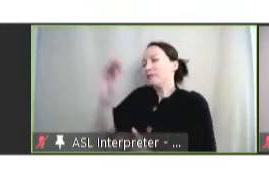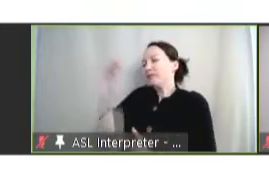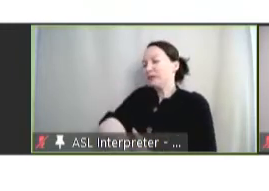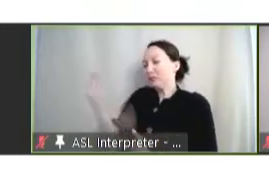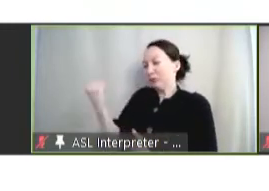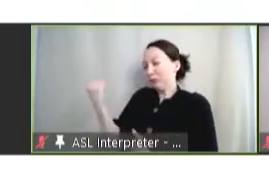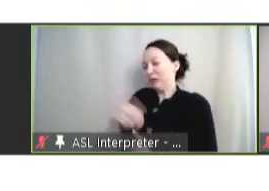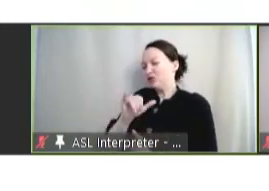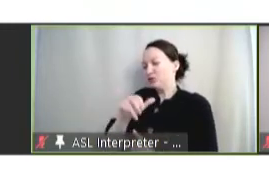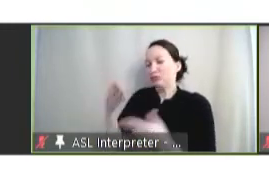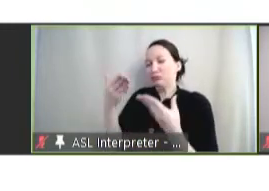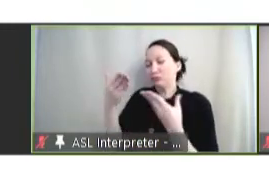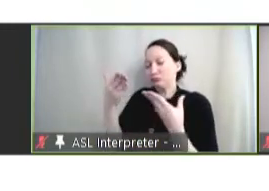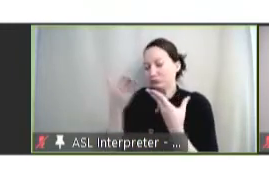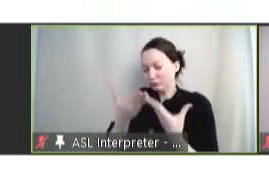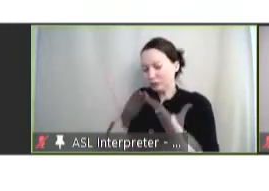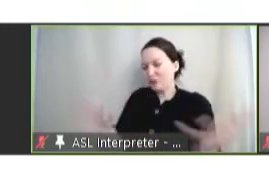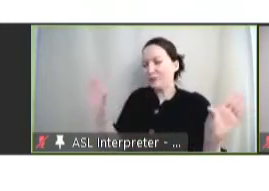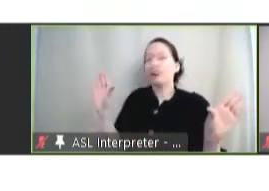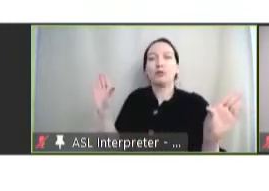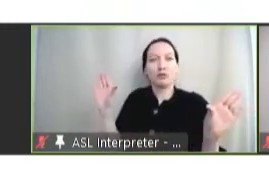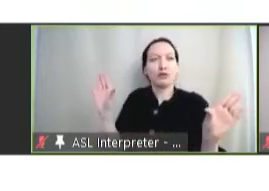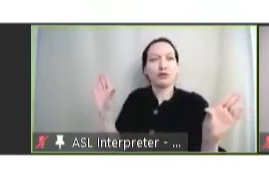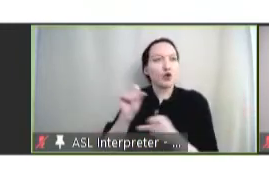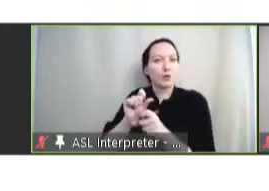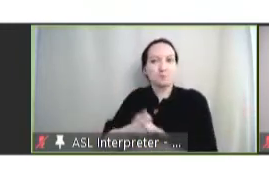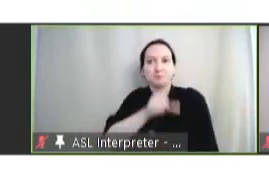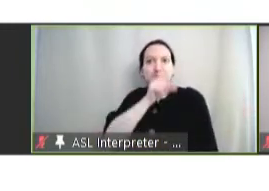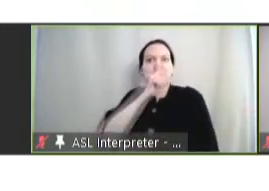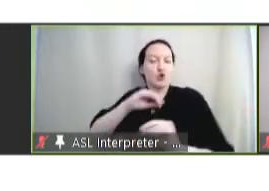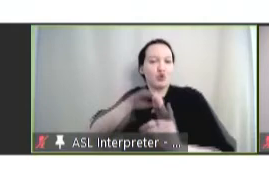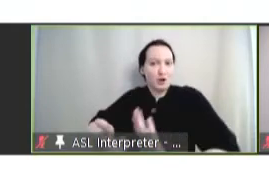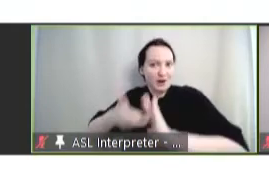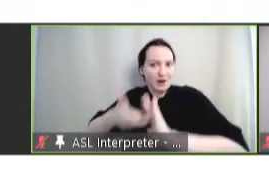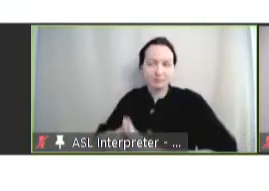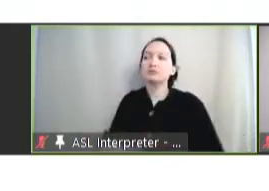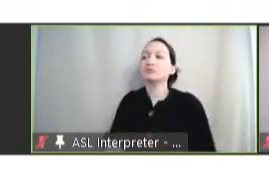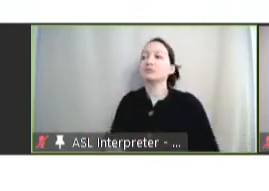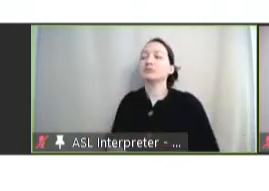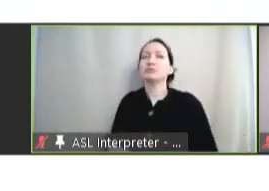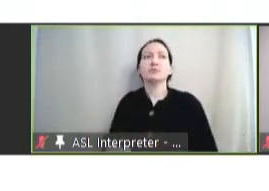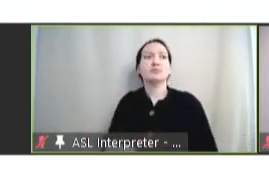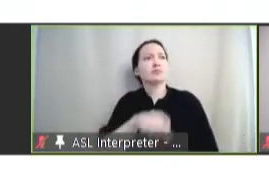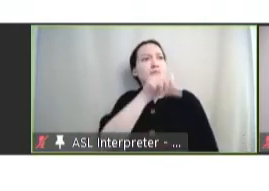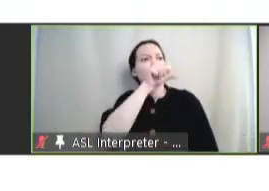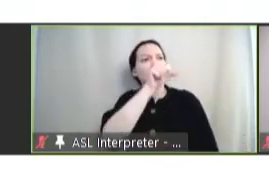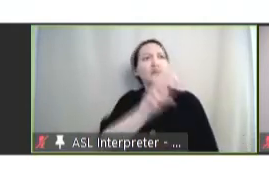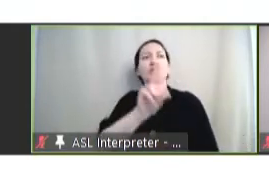in general, with workplaces that did not have a requirement. And I love how United and Scott